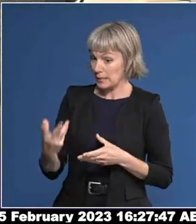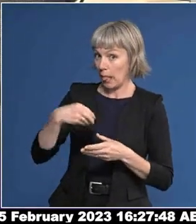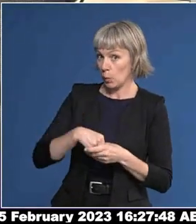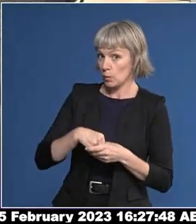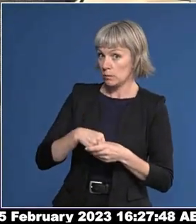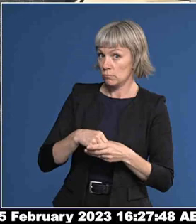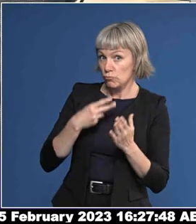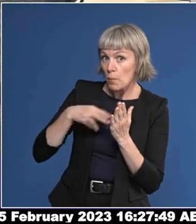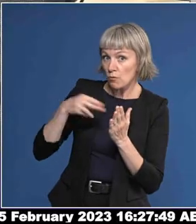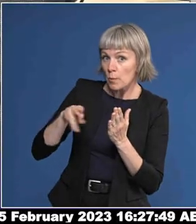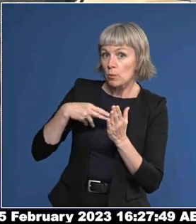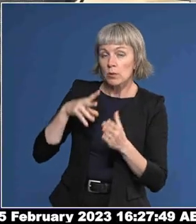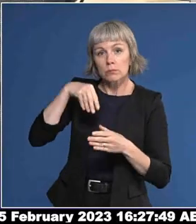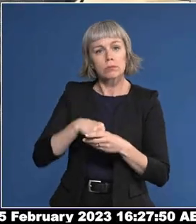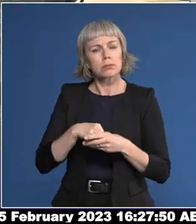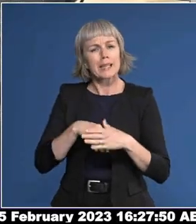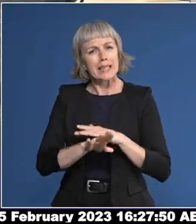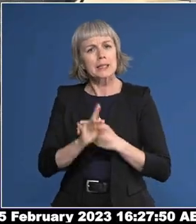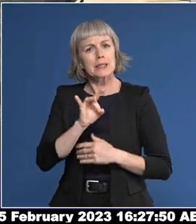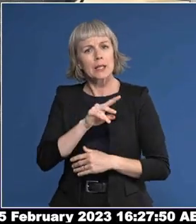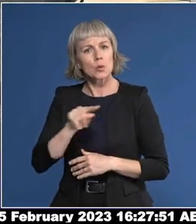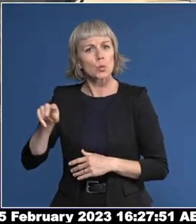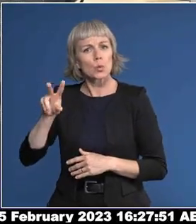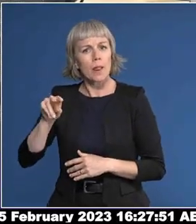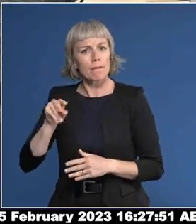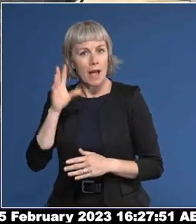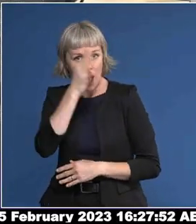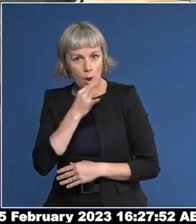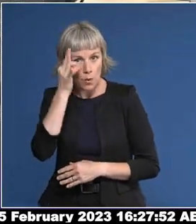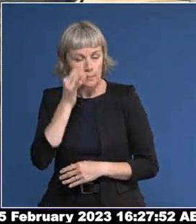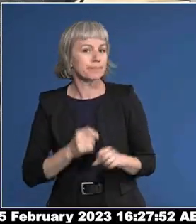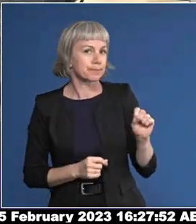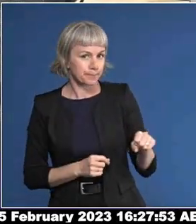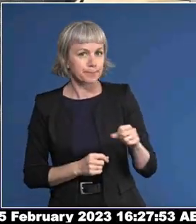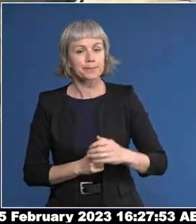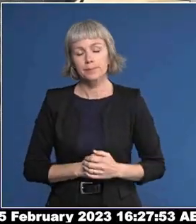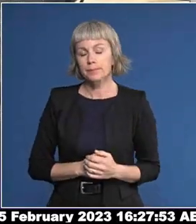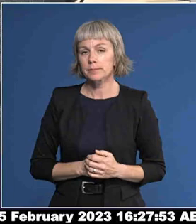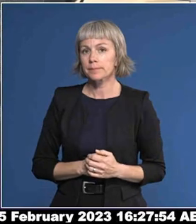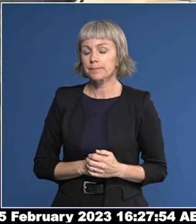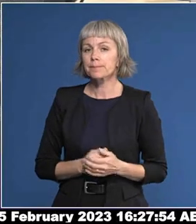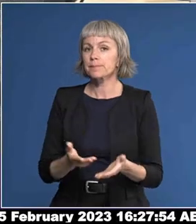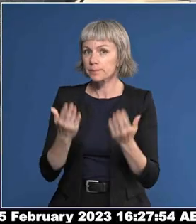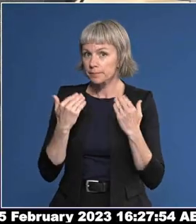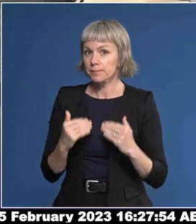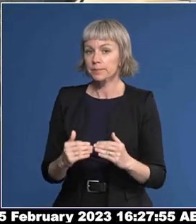Moving on to the last collection of topics that I would like to raise with you this afternoon, it's the topic of registration.